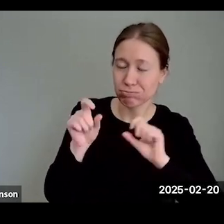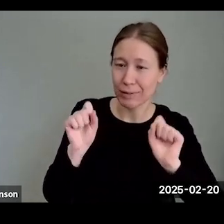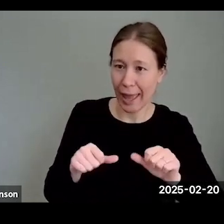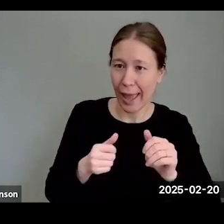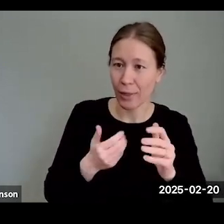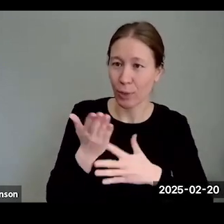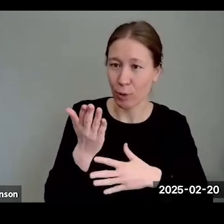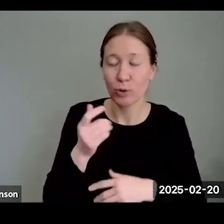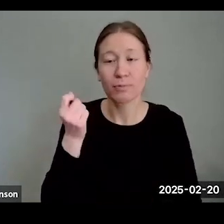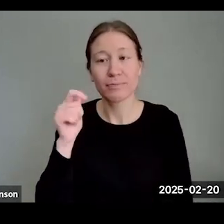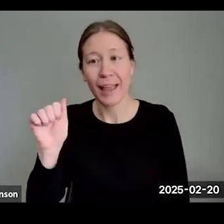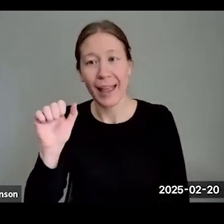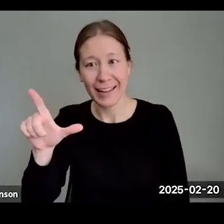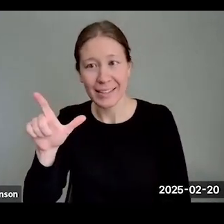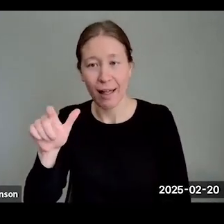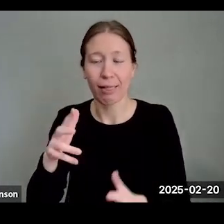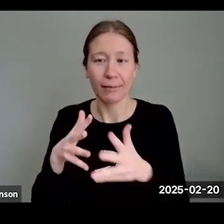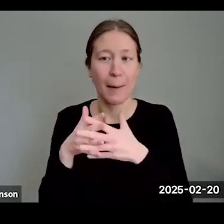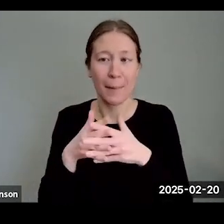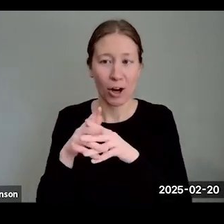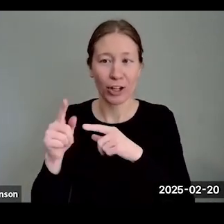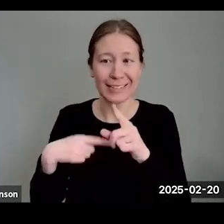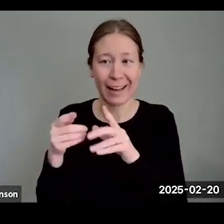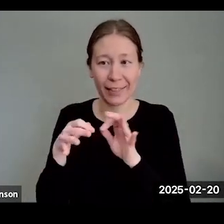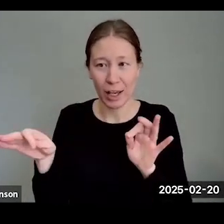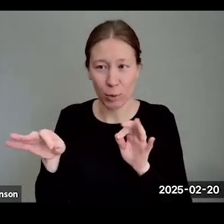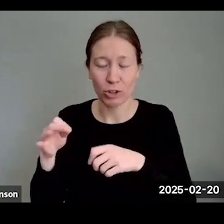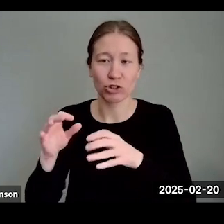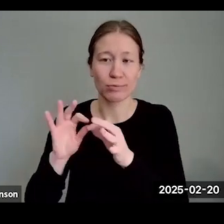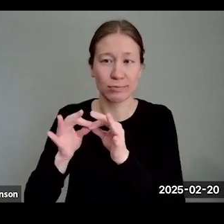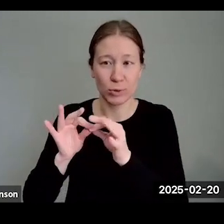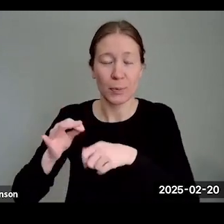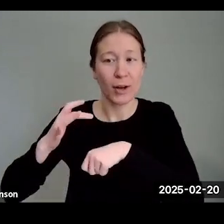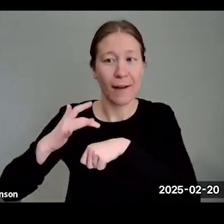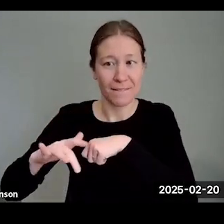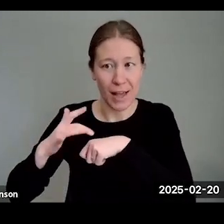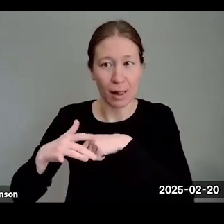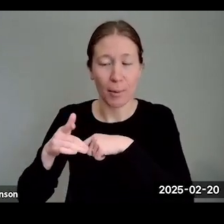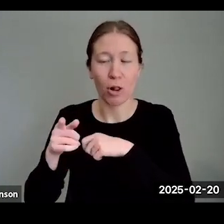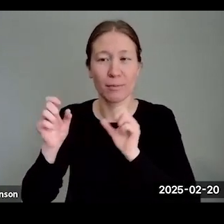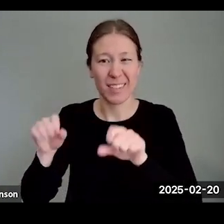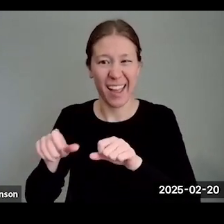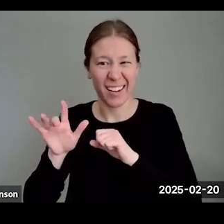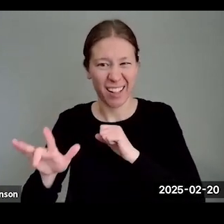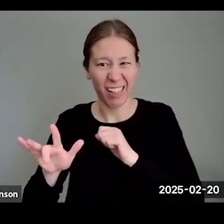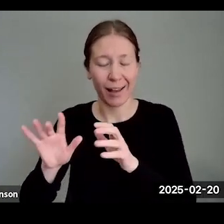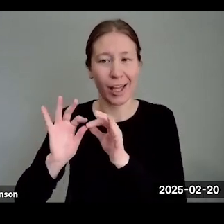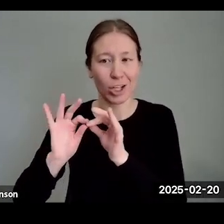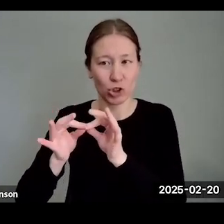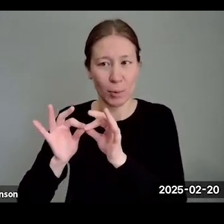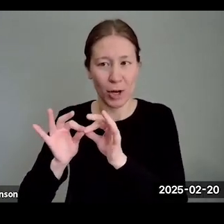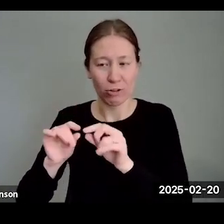ASL, American Sign Language, interpretation can also be utilized by clicking on the interpretation button